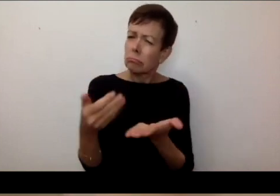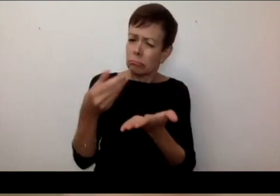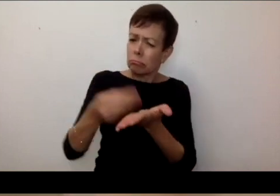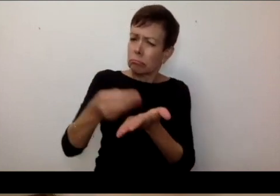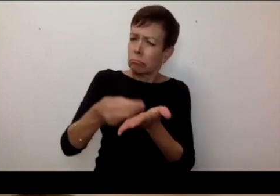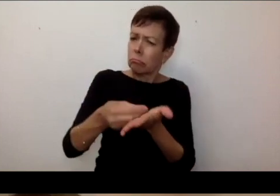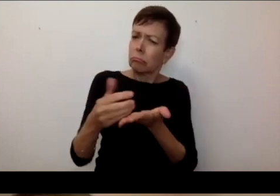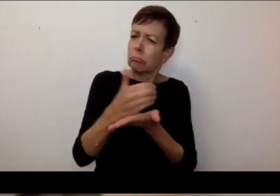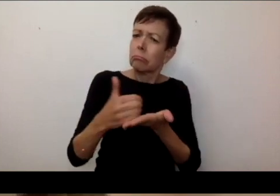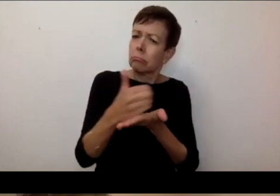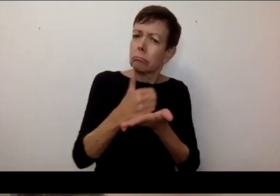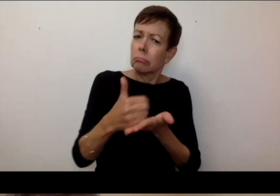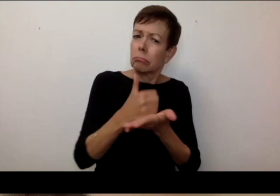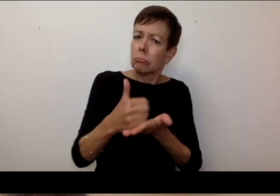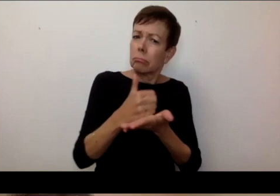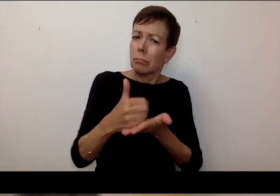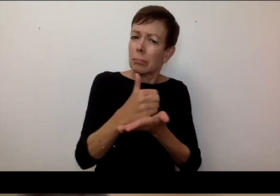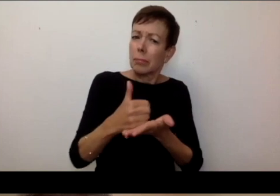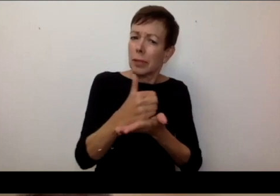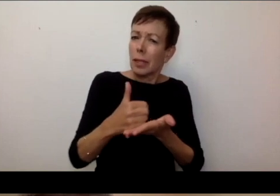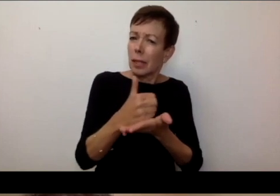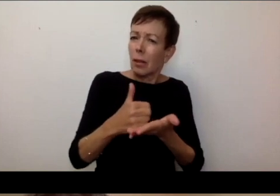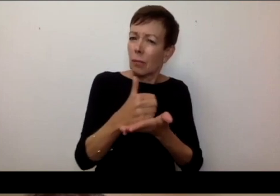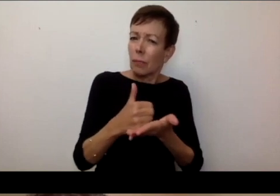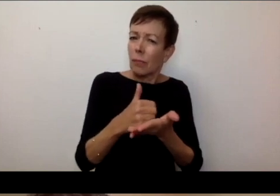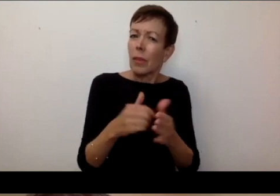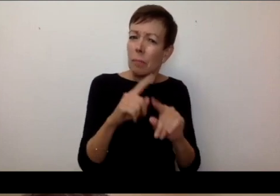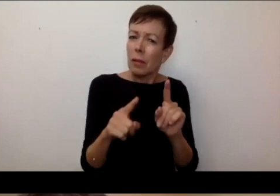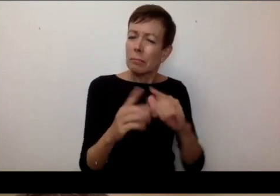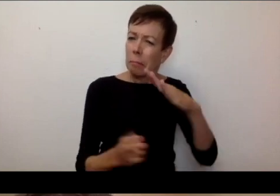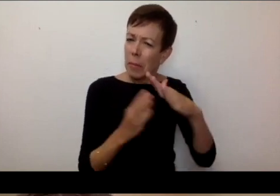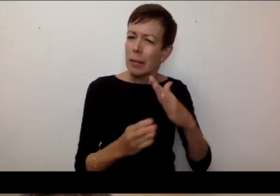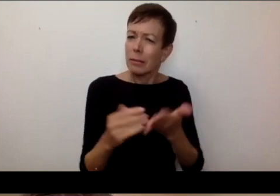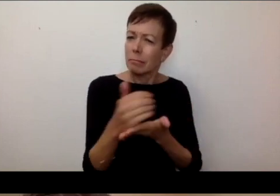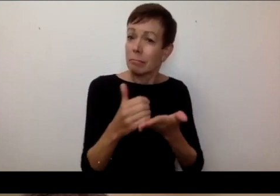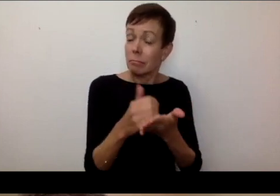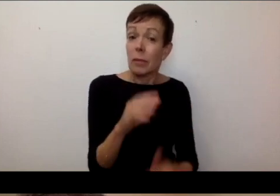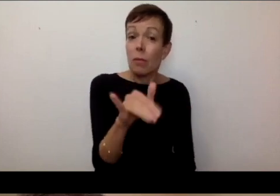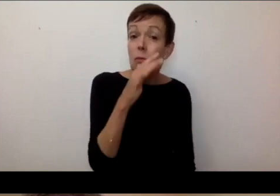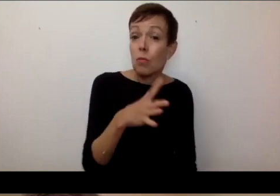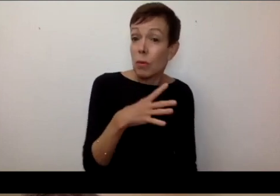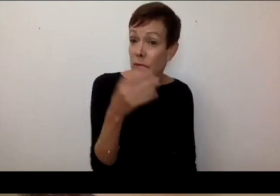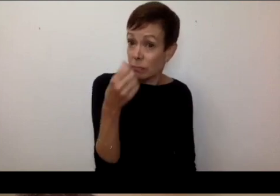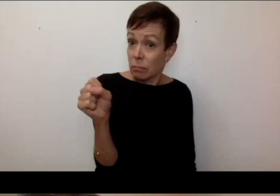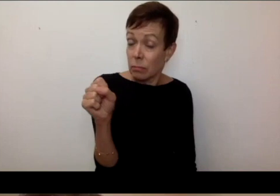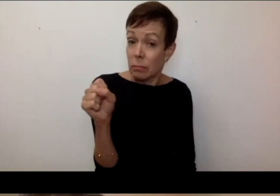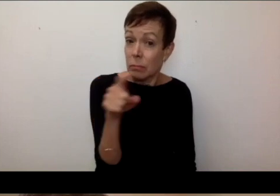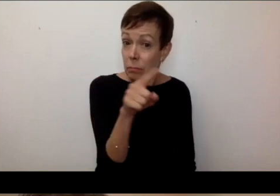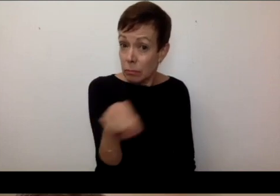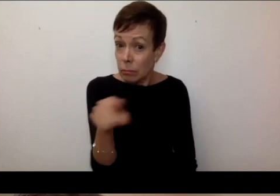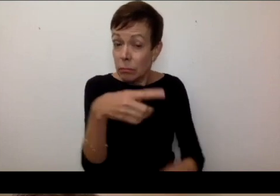untethered from the fetish of wage work these feminists asserted that unpaid